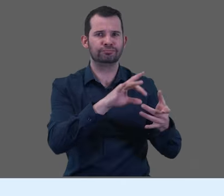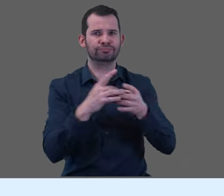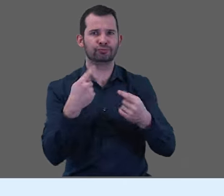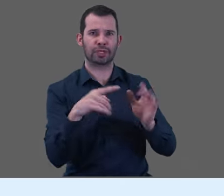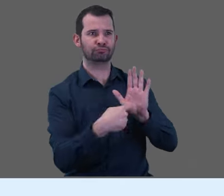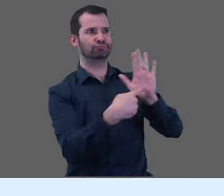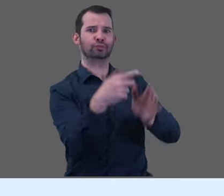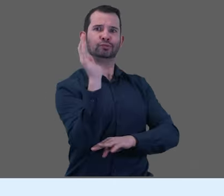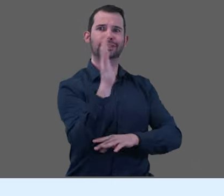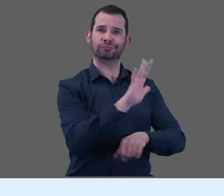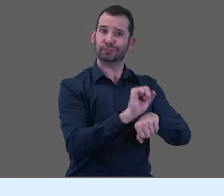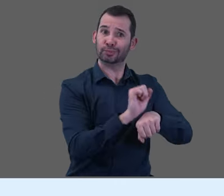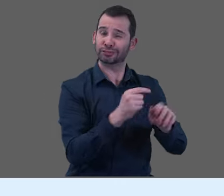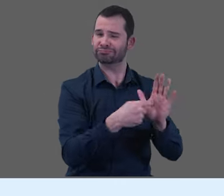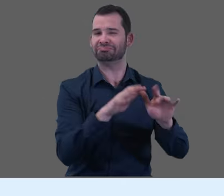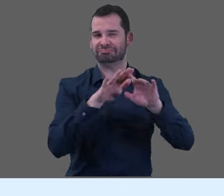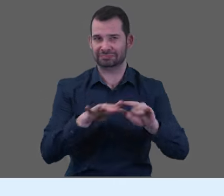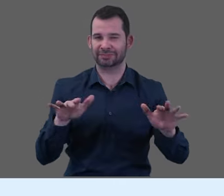toward a presentation of works, etc.